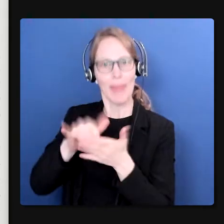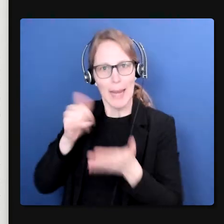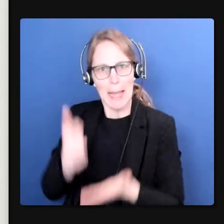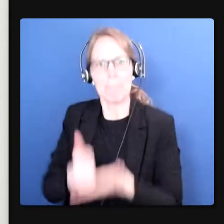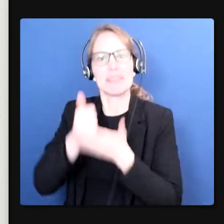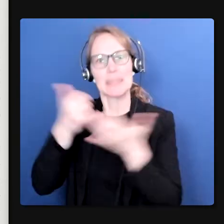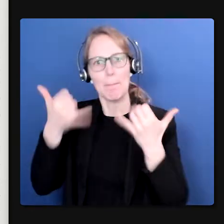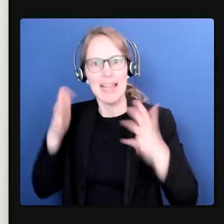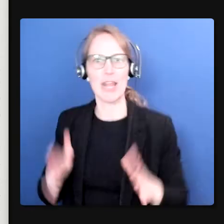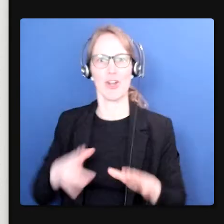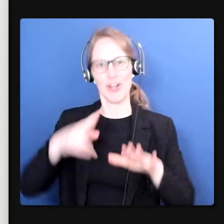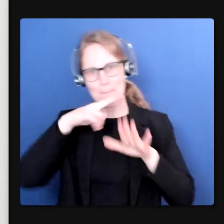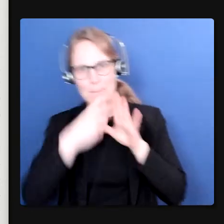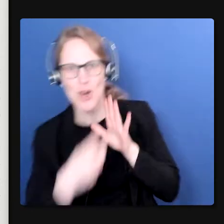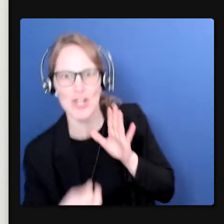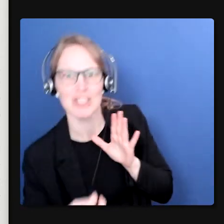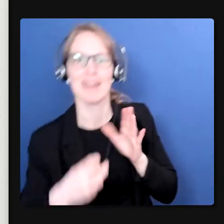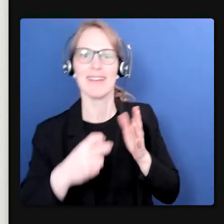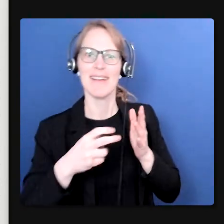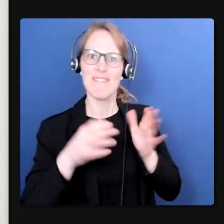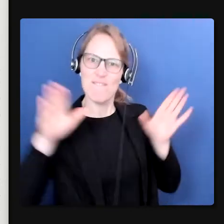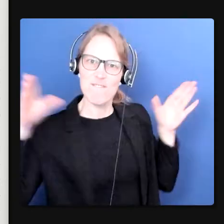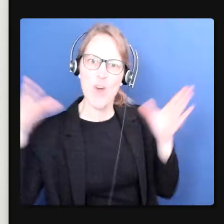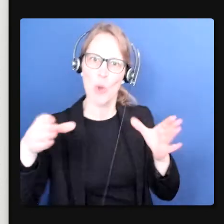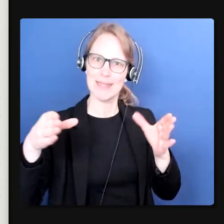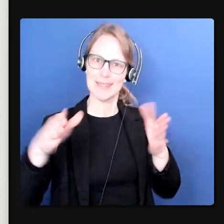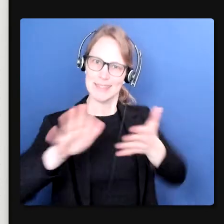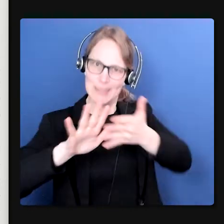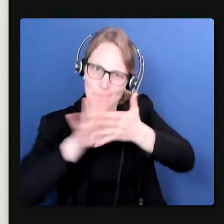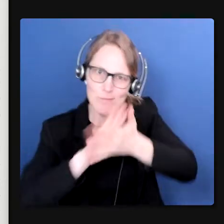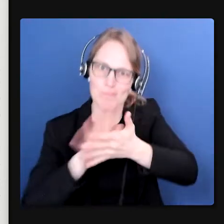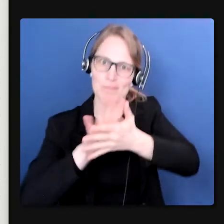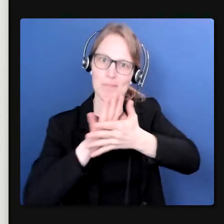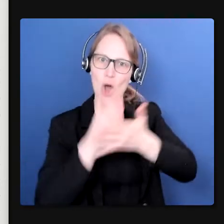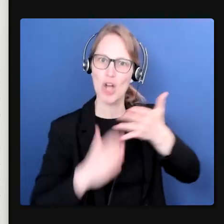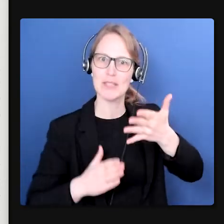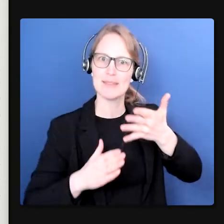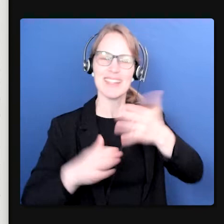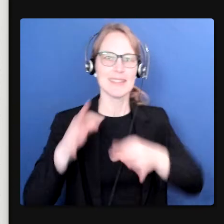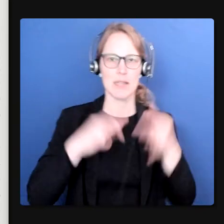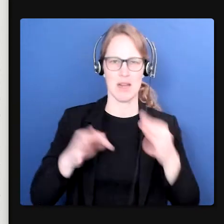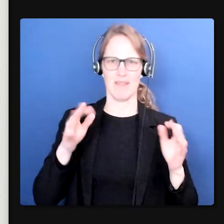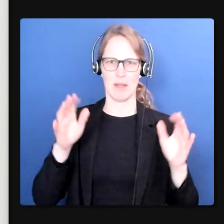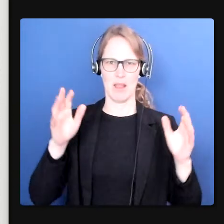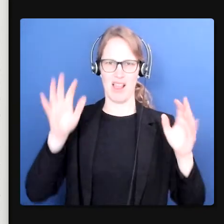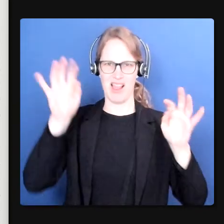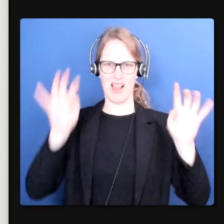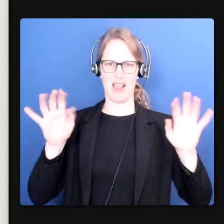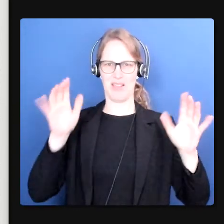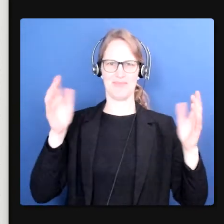This improves player immersion by letting them focus on what's in the cut scene rather than being distracted